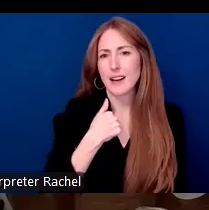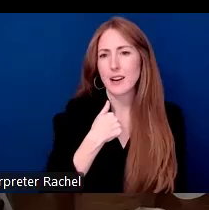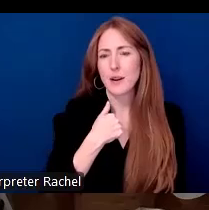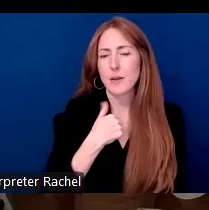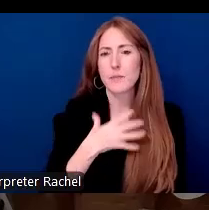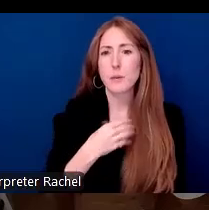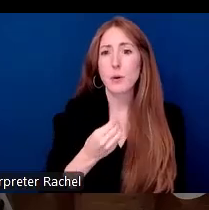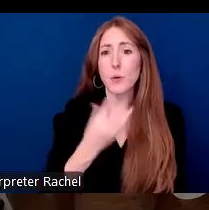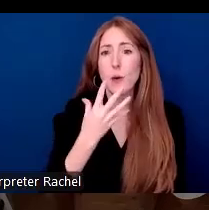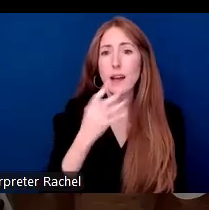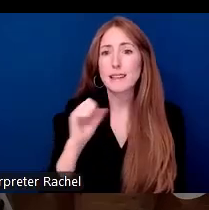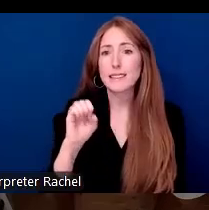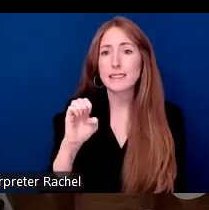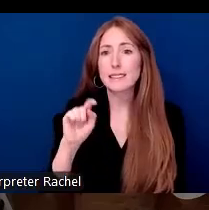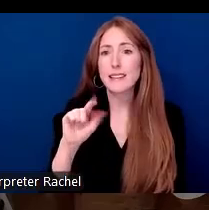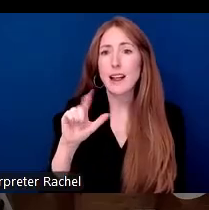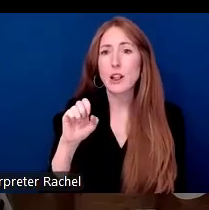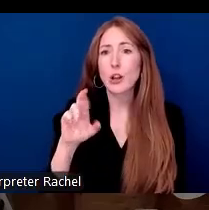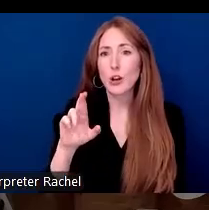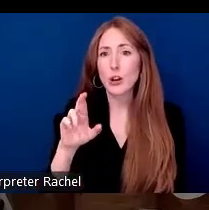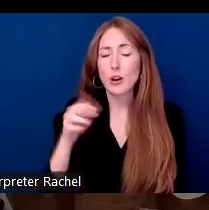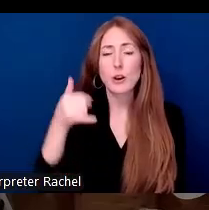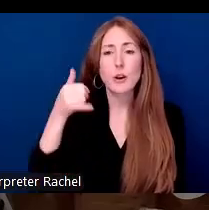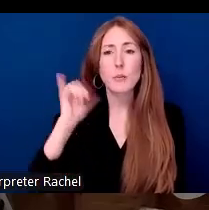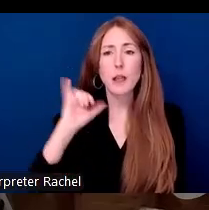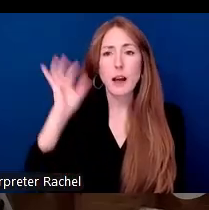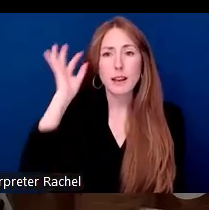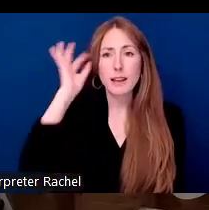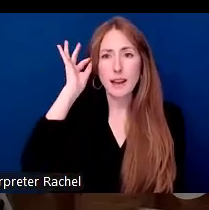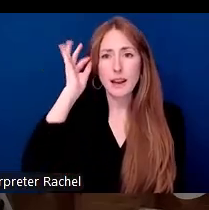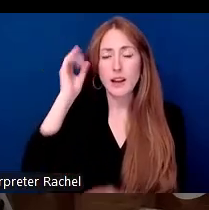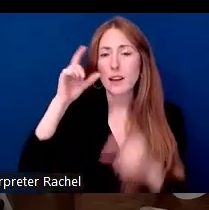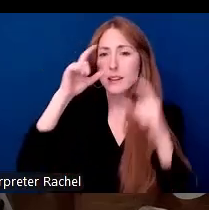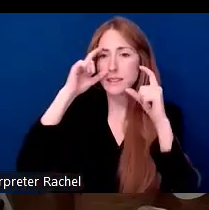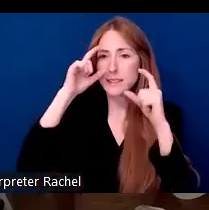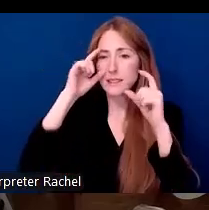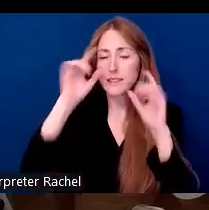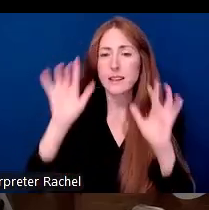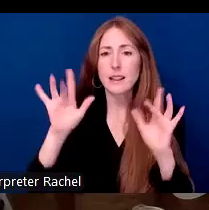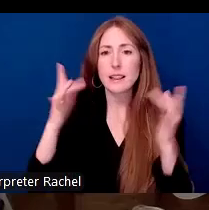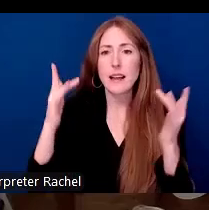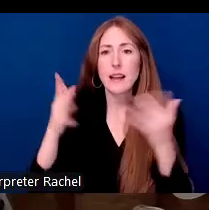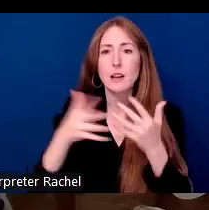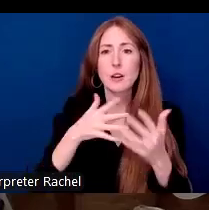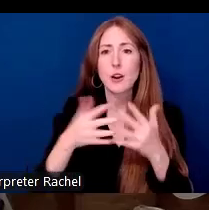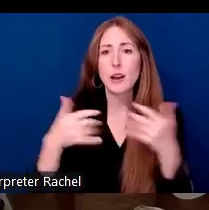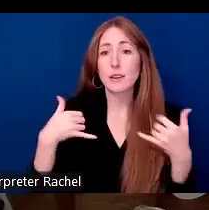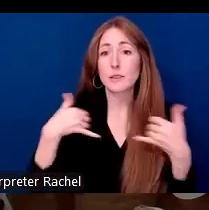blonde hair. I'm wearing glasses and a light gray sweater and presenting to you today for my home